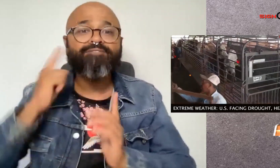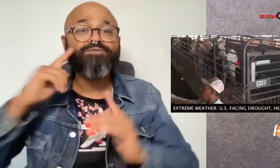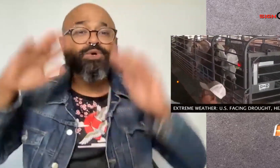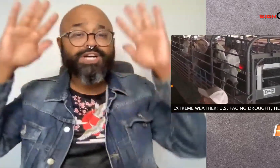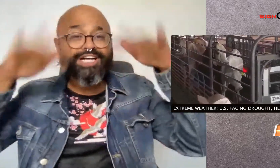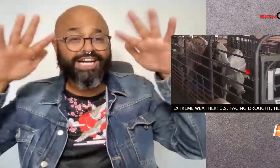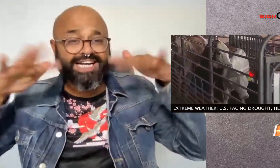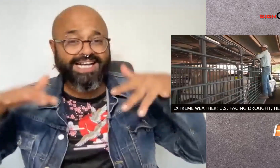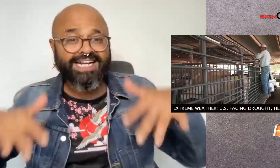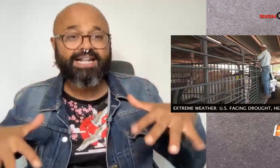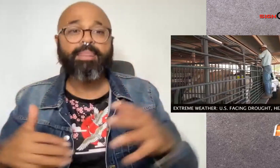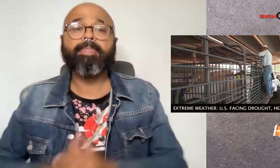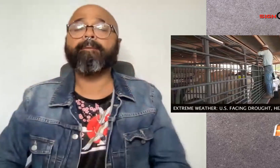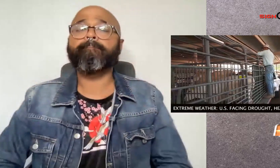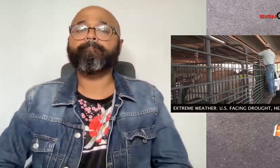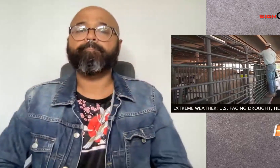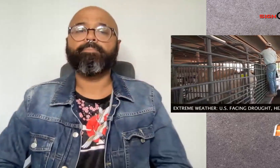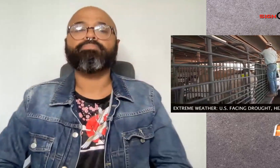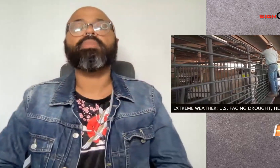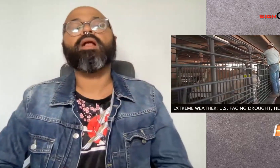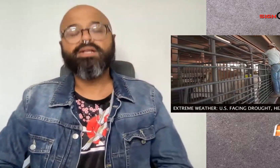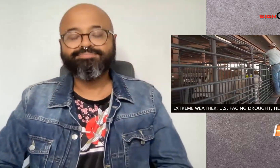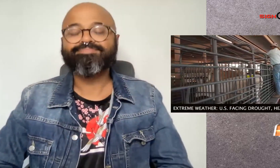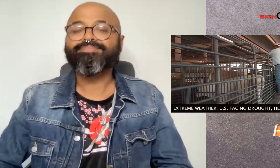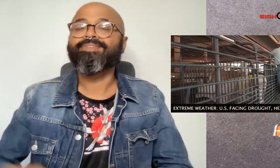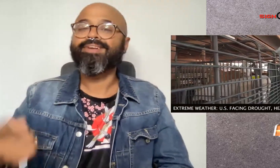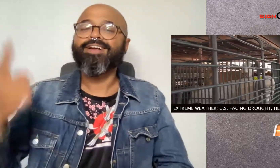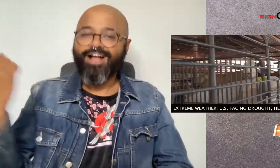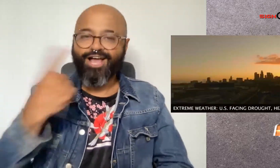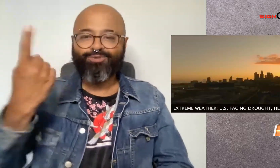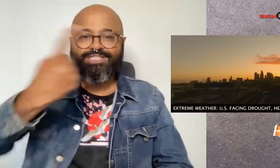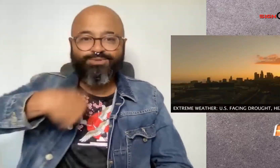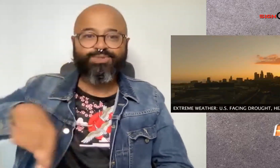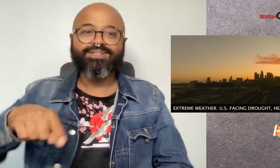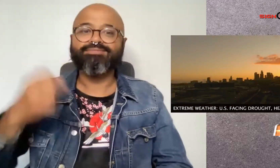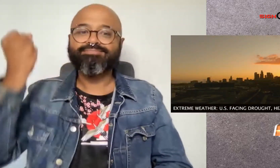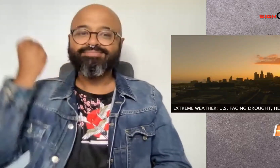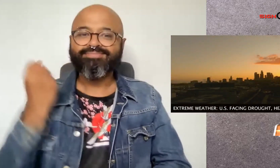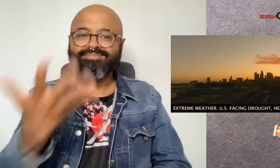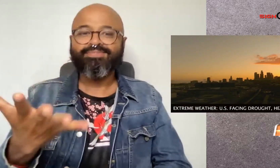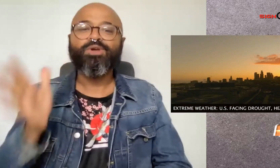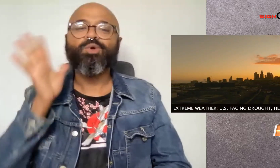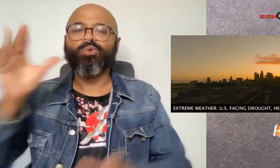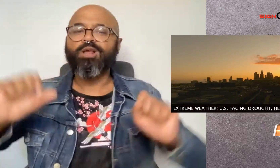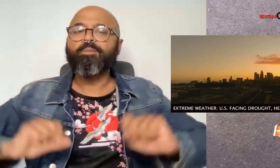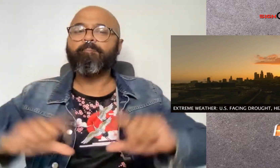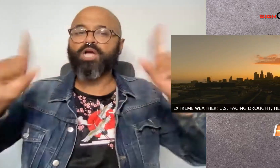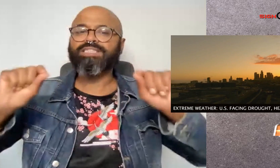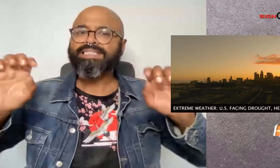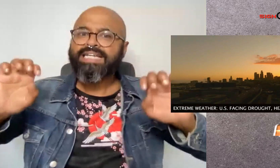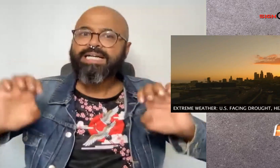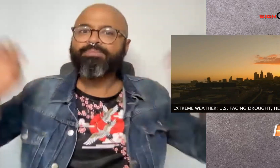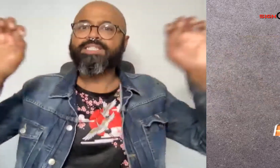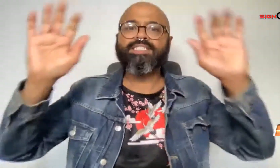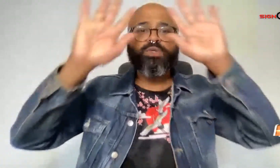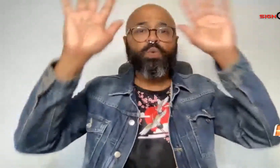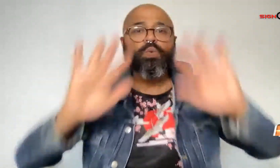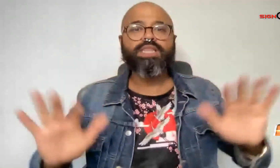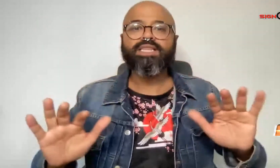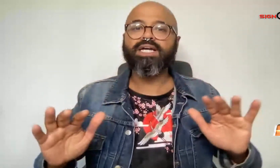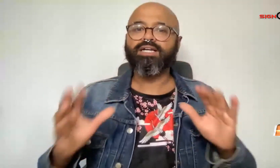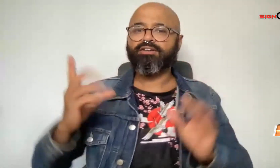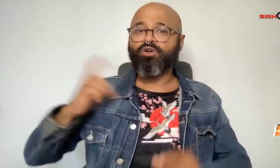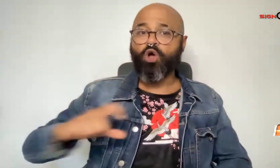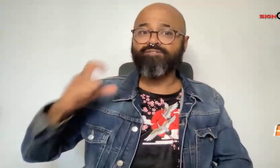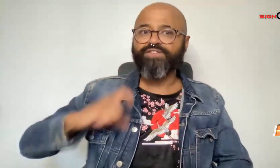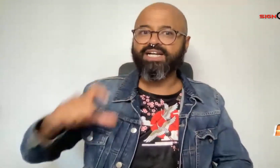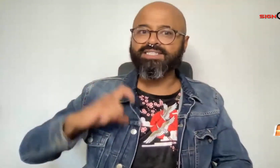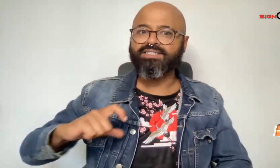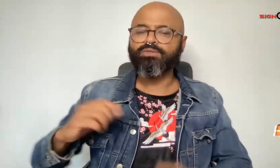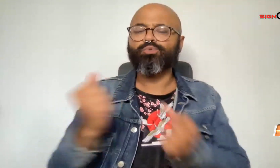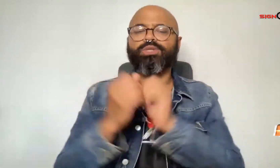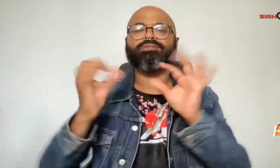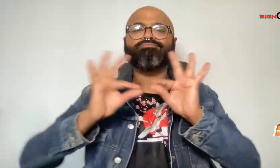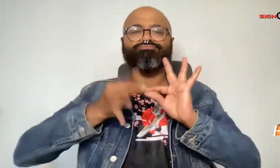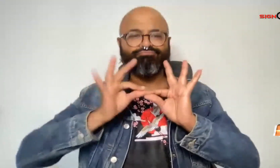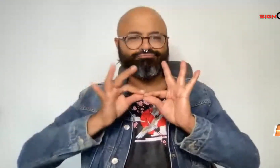rain as always Sign1News will post any emergency whether press conferences with sign language